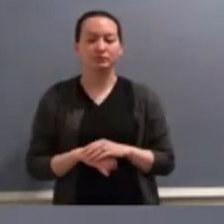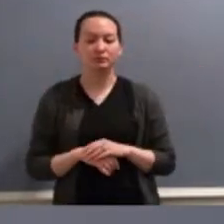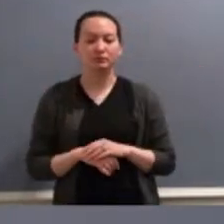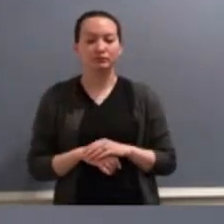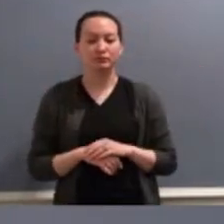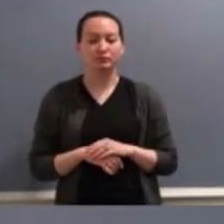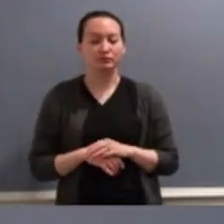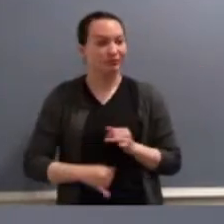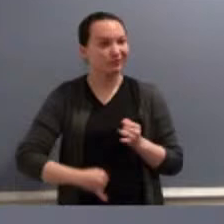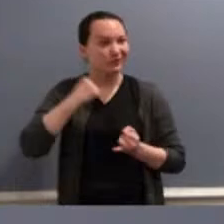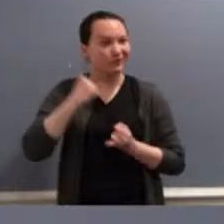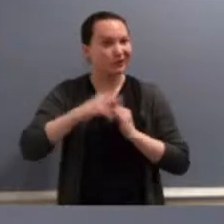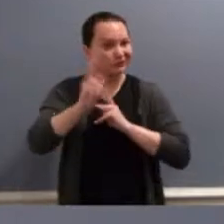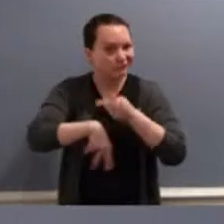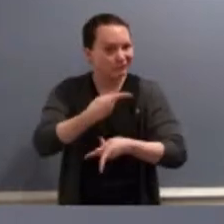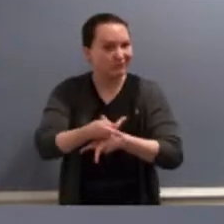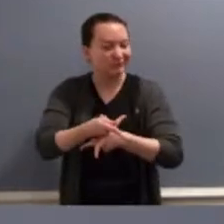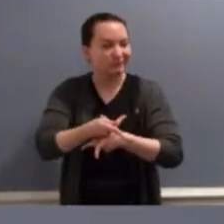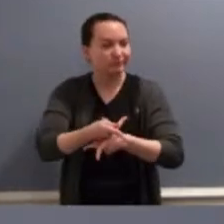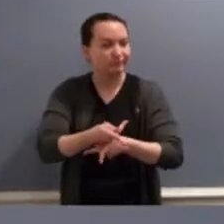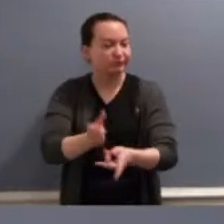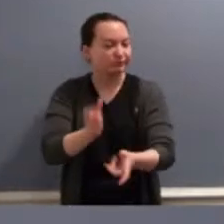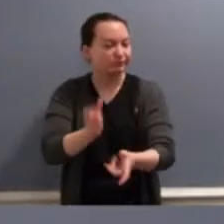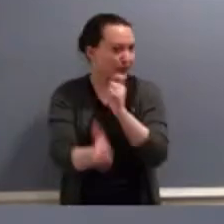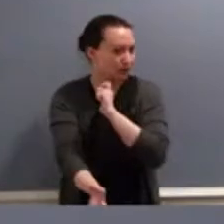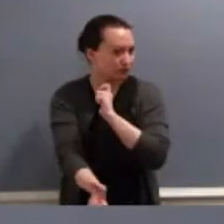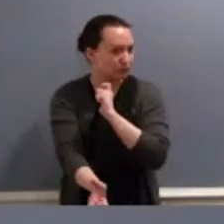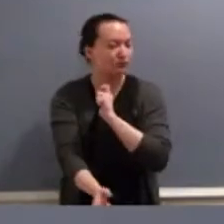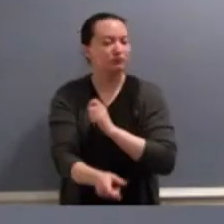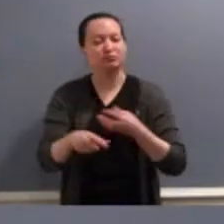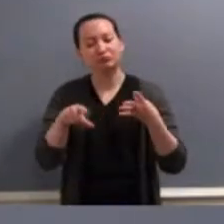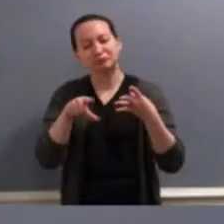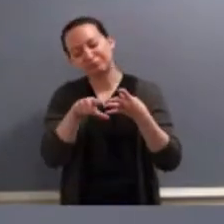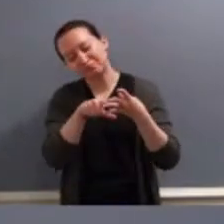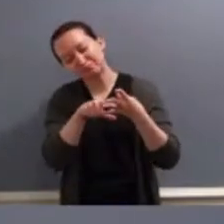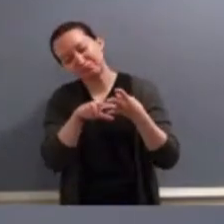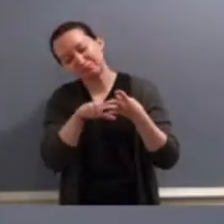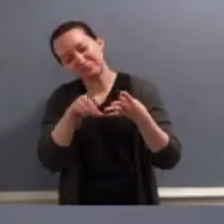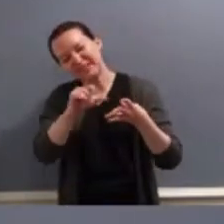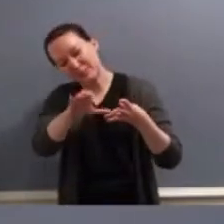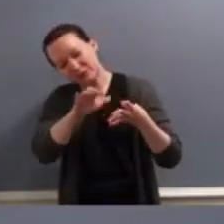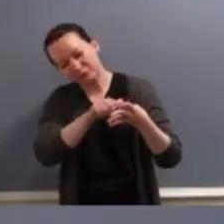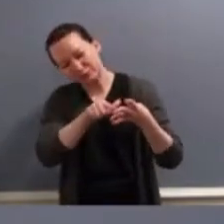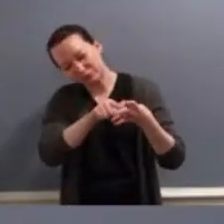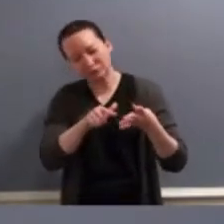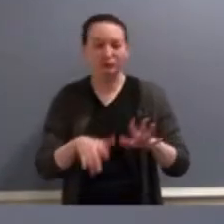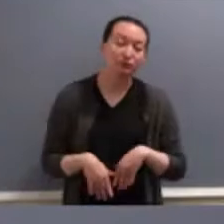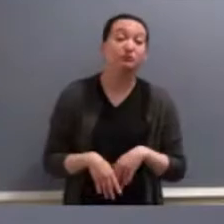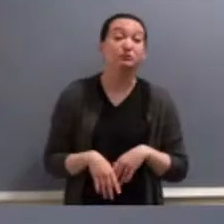a final version which will be passed in mid-December so with that I'm going to walk